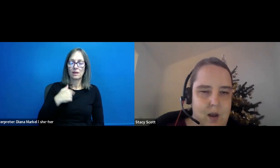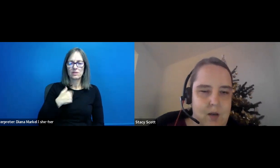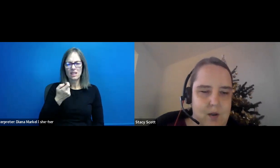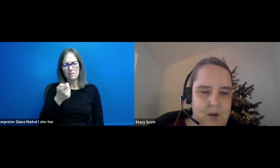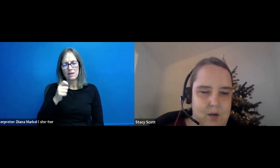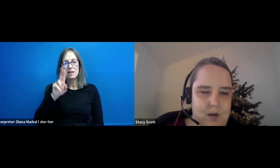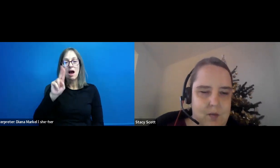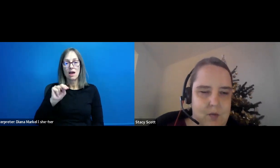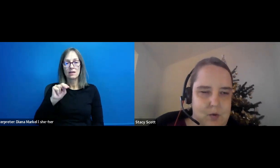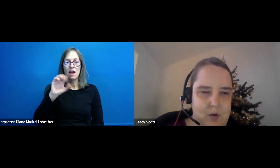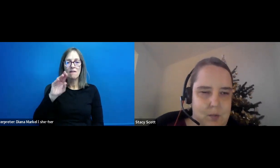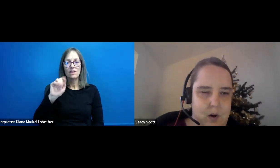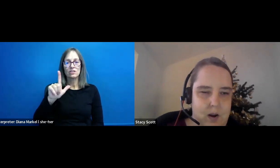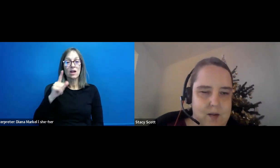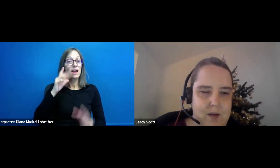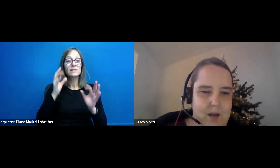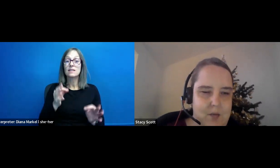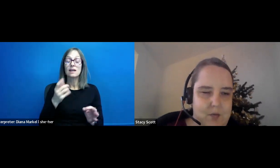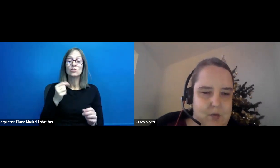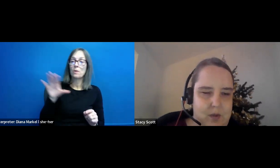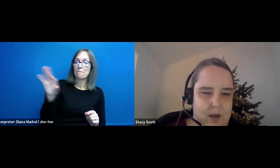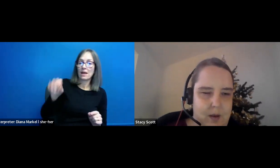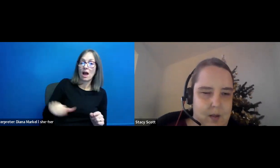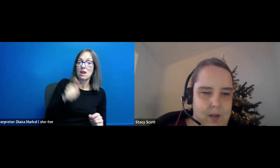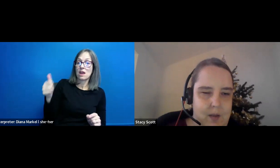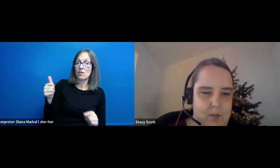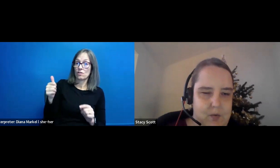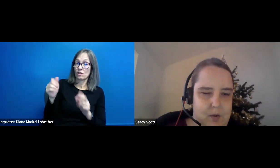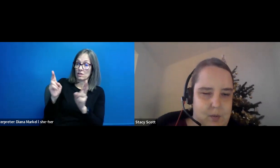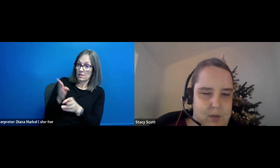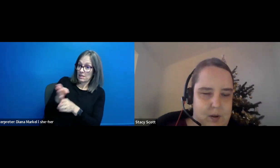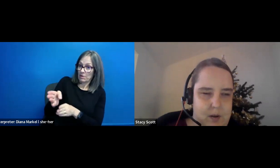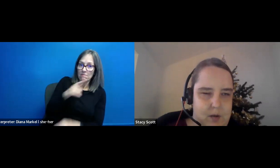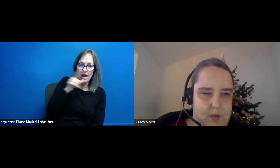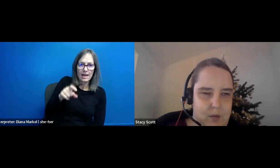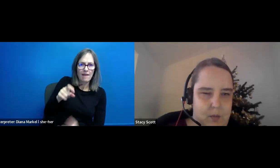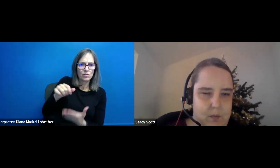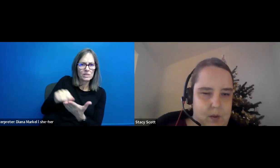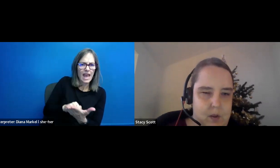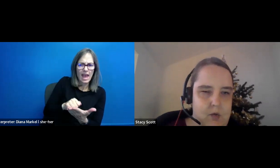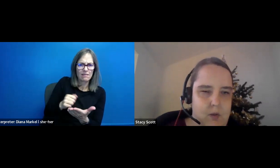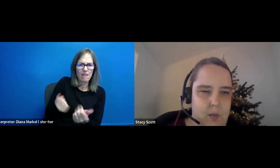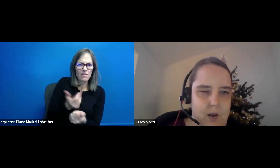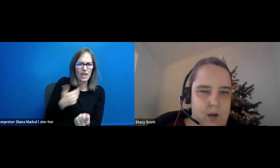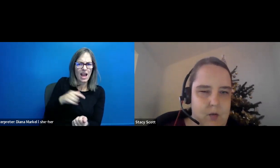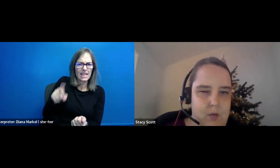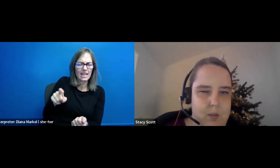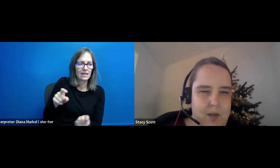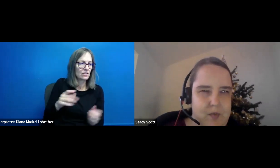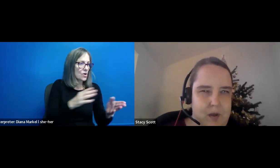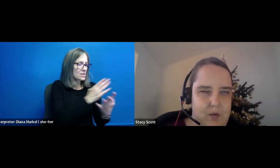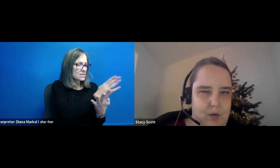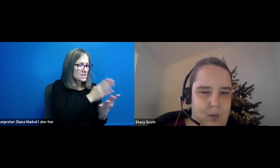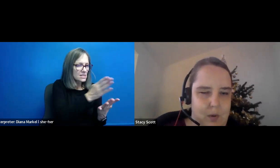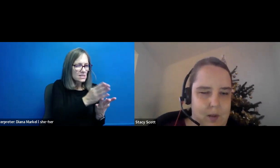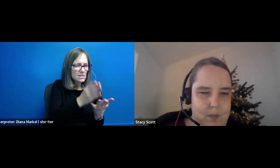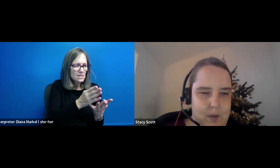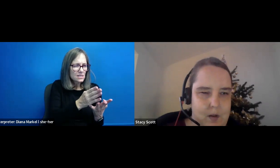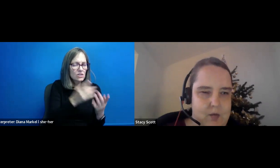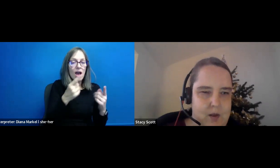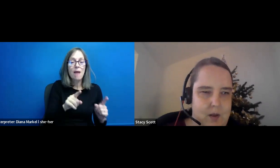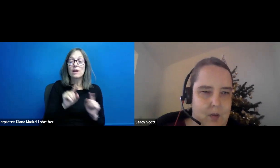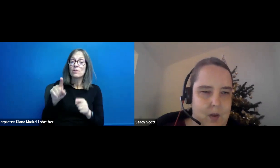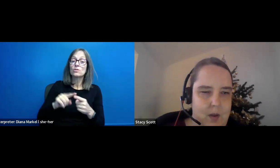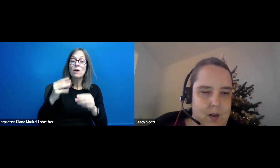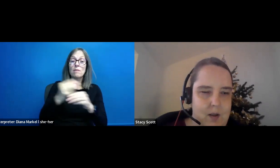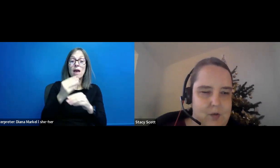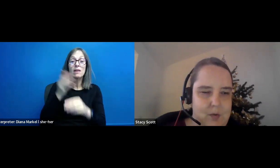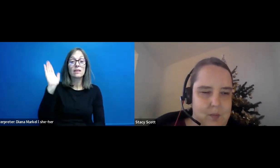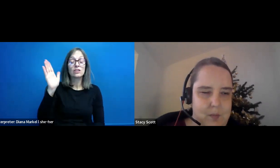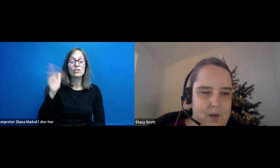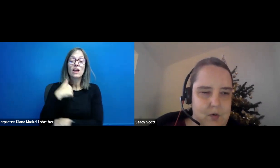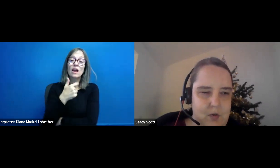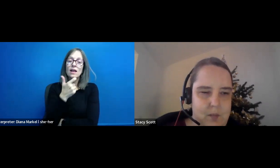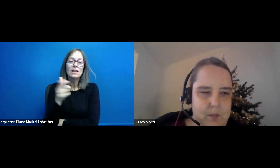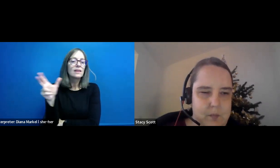Stacy Scott: I decided to take a subject up where I didn't have to scan every single thing that I needed to know, and so I went into a maths lecture one day, and I sat down and I listened, and I enjoyed it.